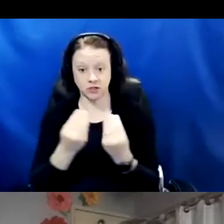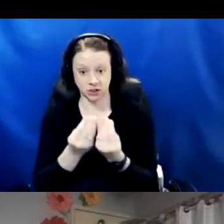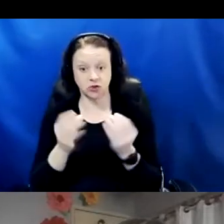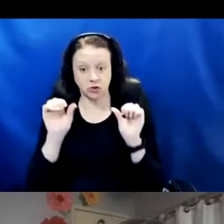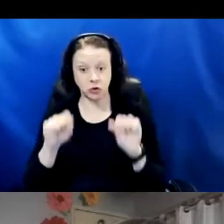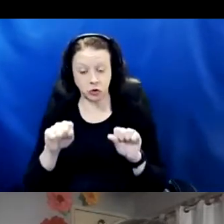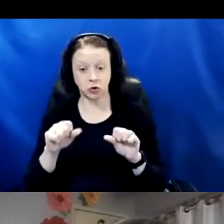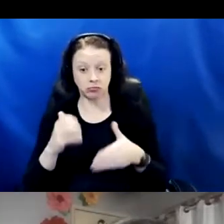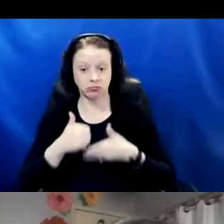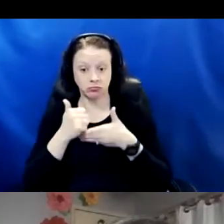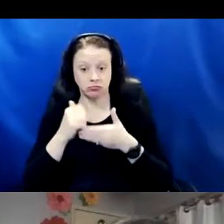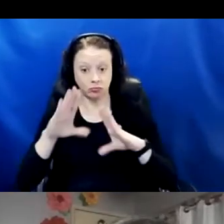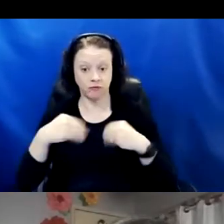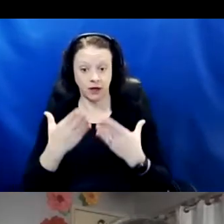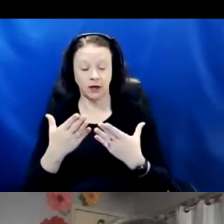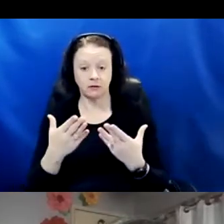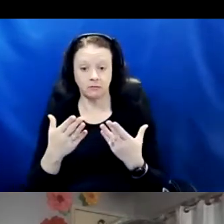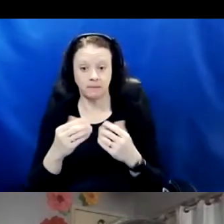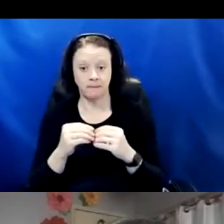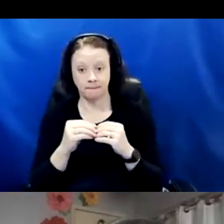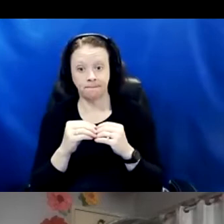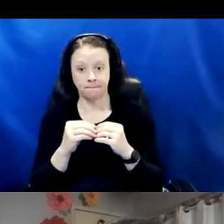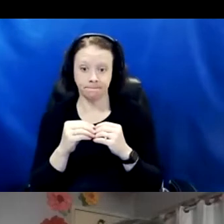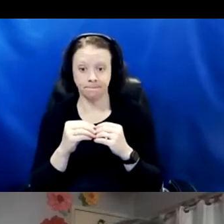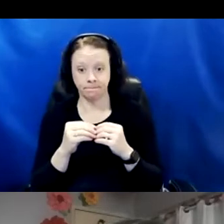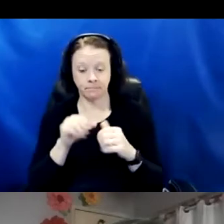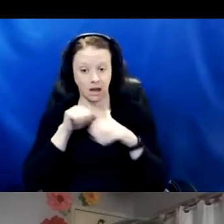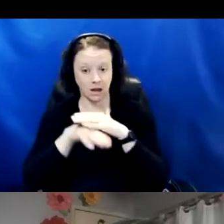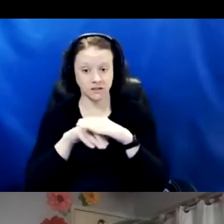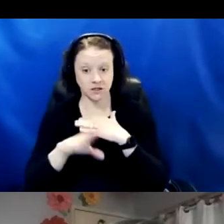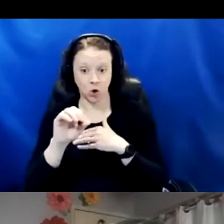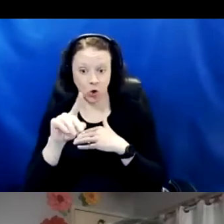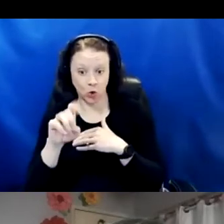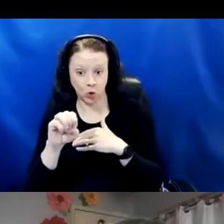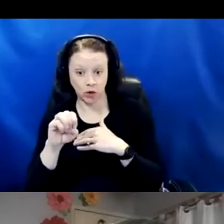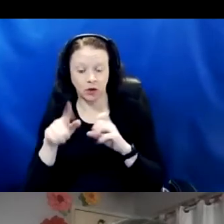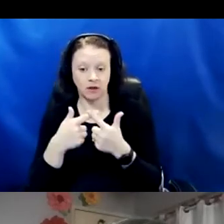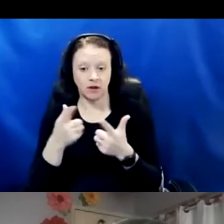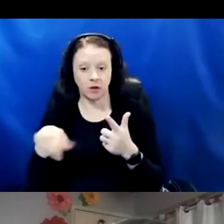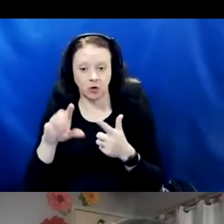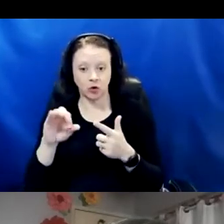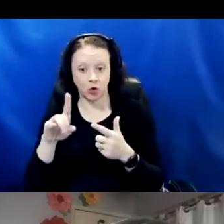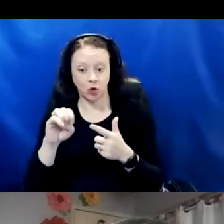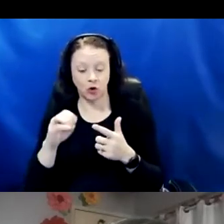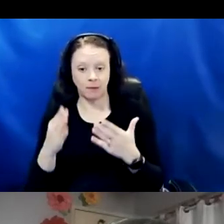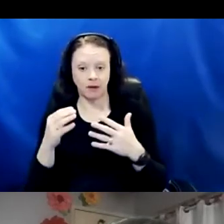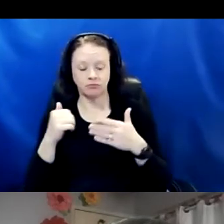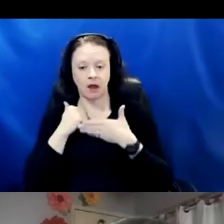to provide access codes that may help get priority appointments.